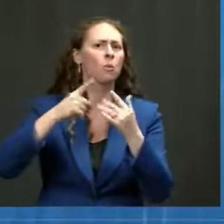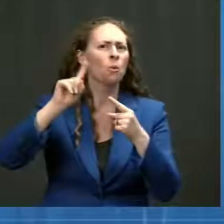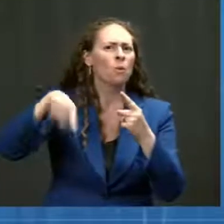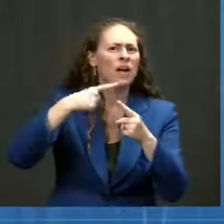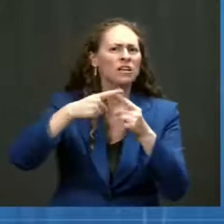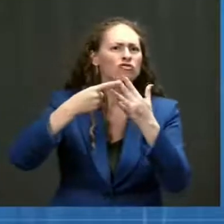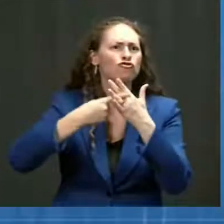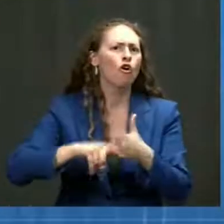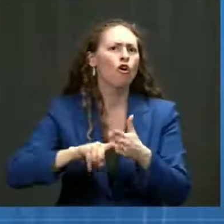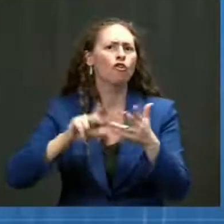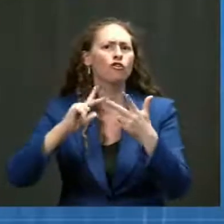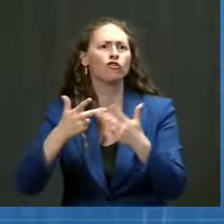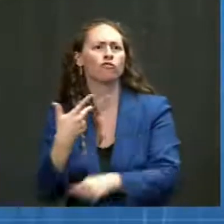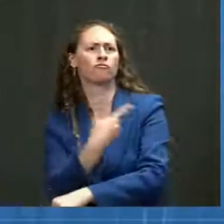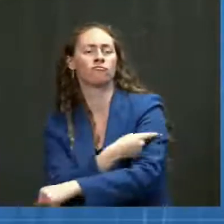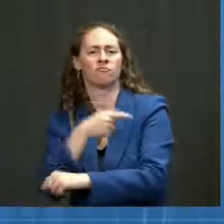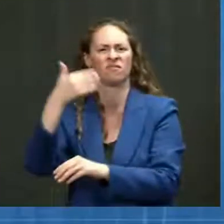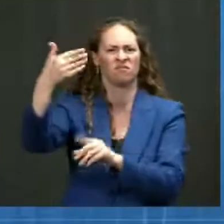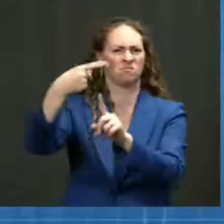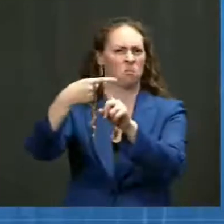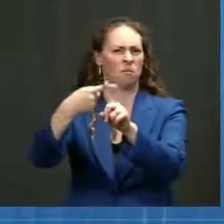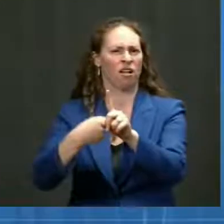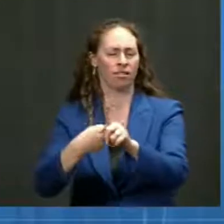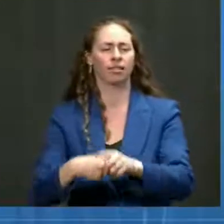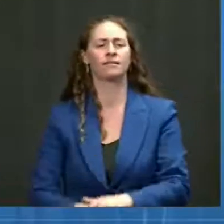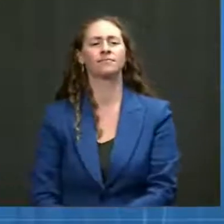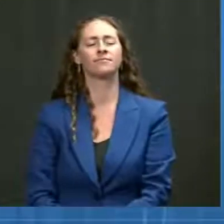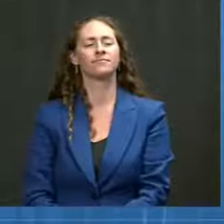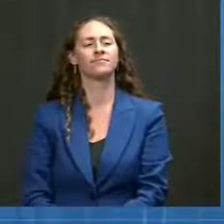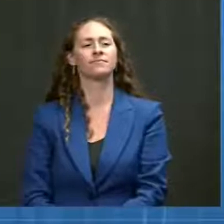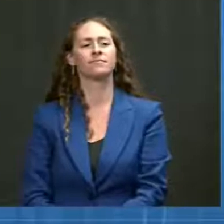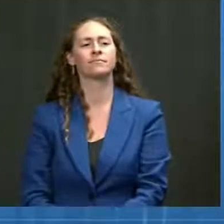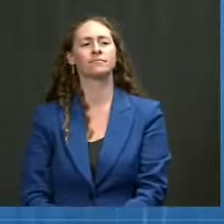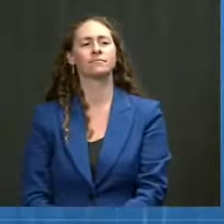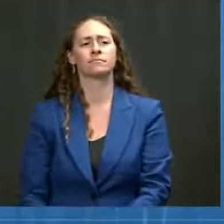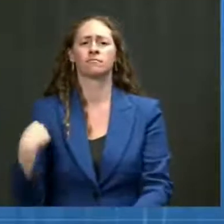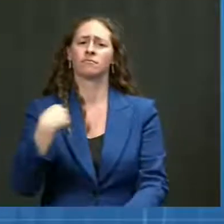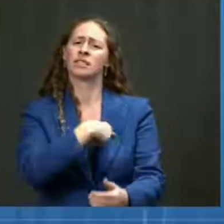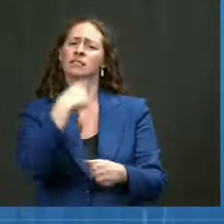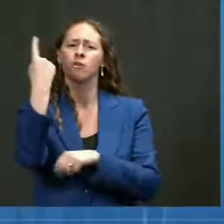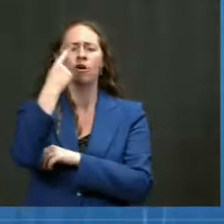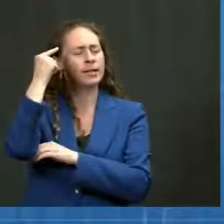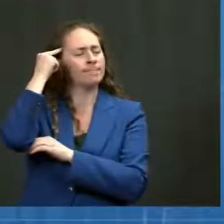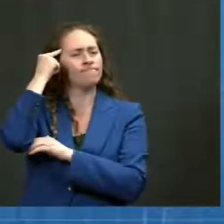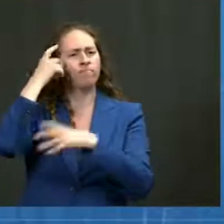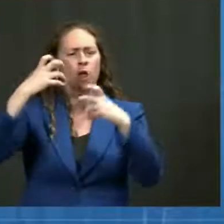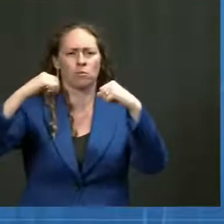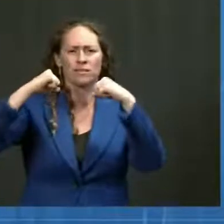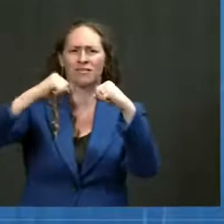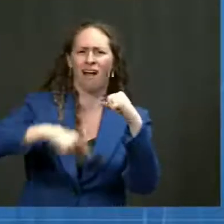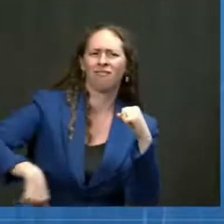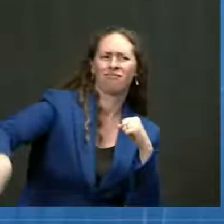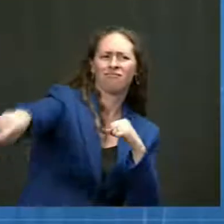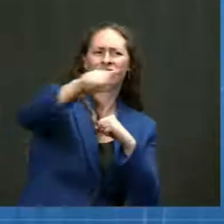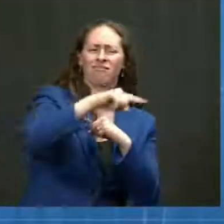AMERICANS TO RECEIVE BOOSTER SHOTS STARTING NEXT MONTH, TO MAXIMIZE VACCINE INDUCED PROTECTION.